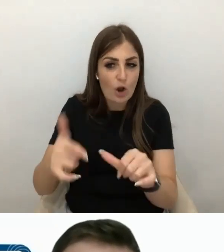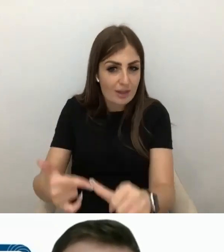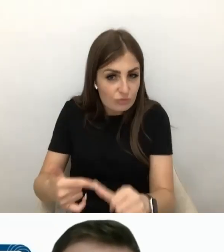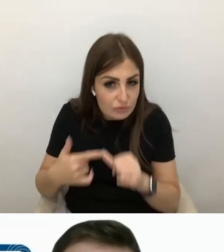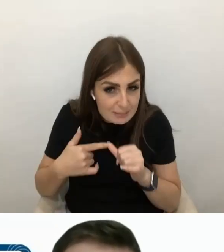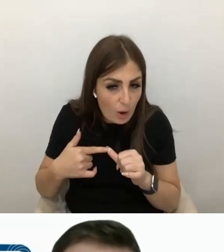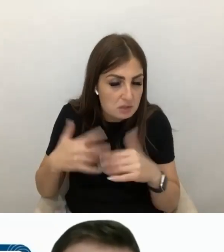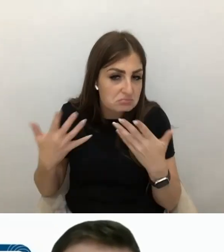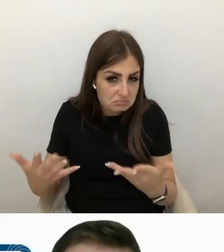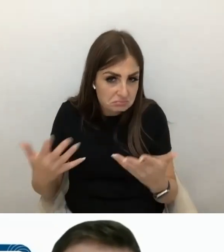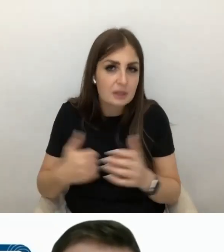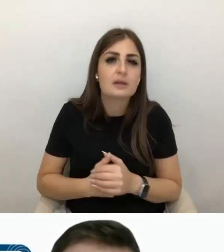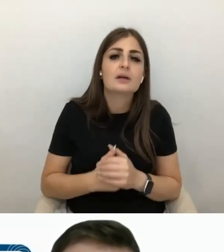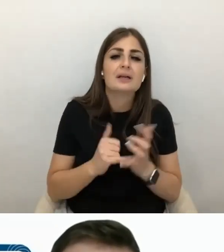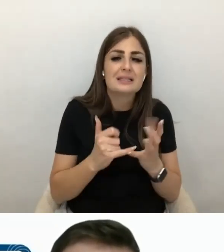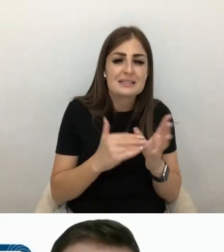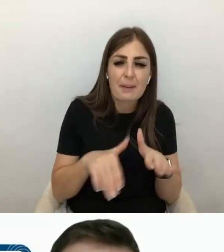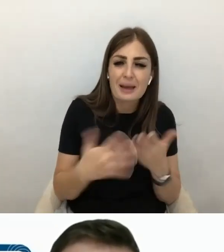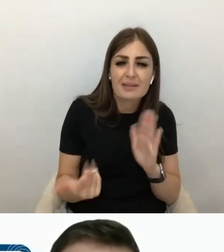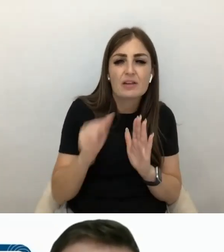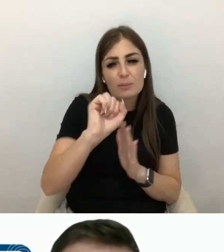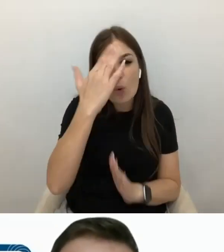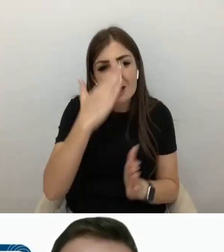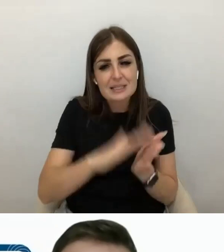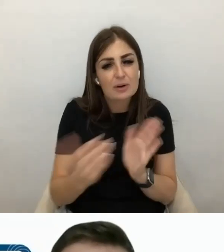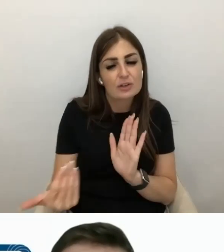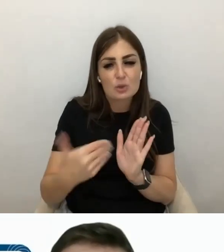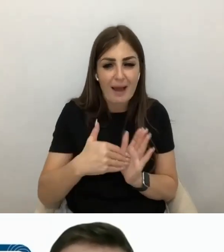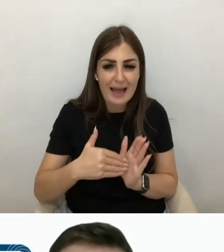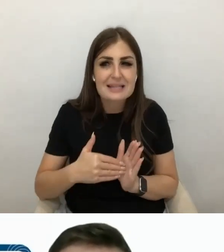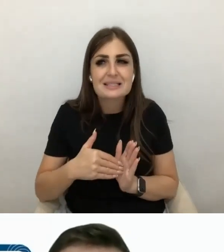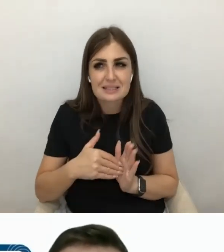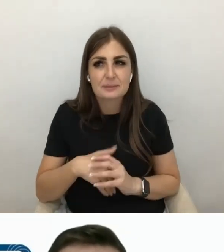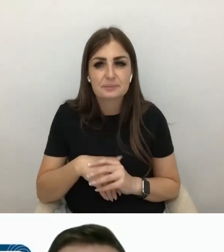Sam, was there anything from your experience that you would want to add to that.